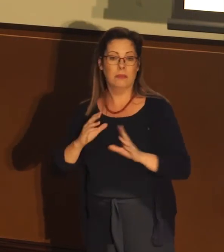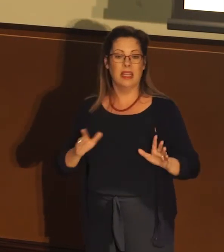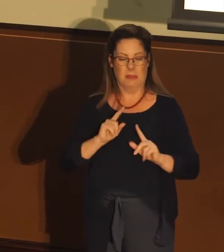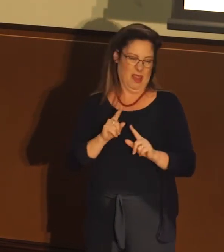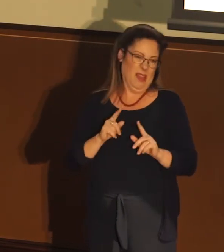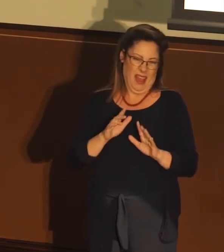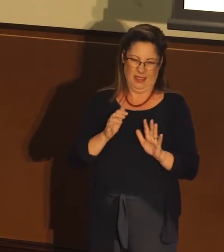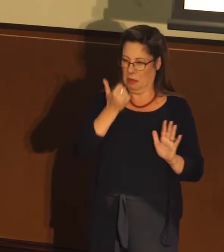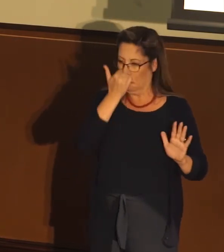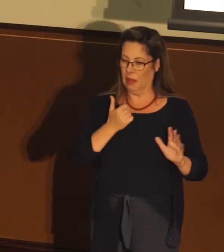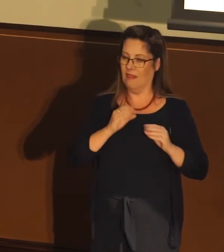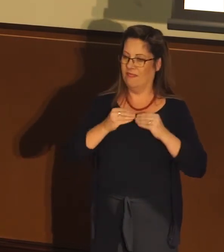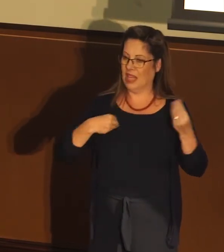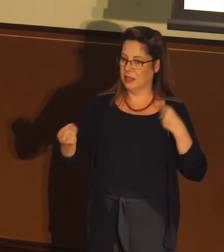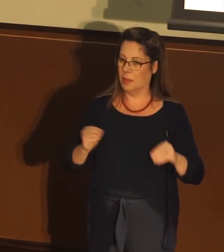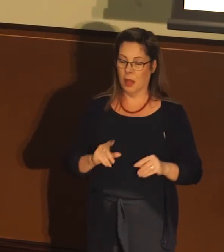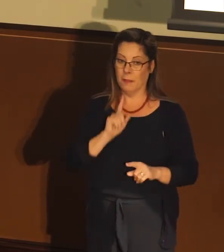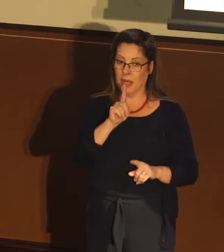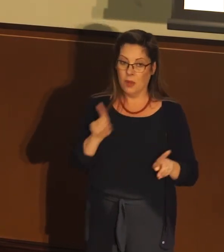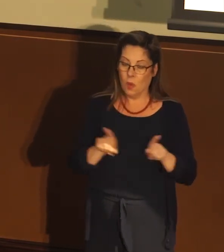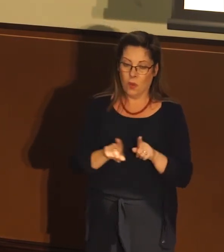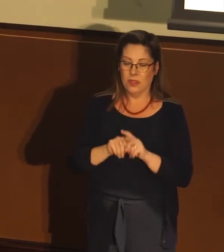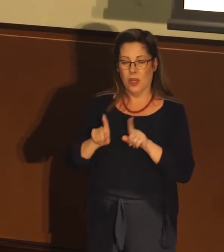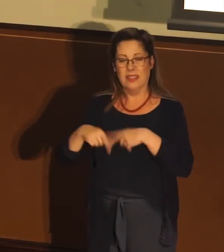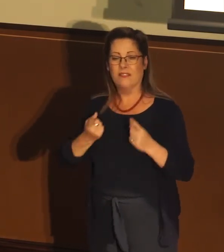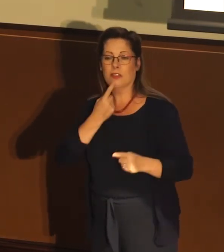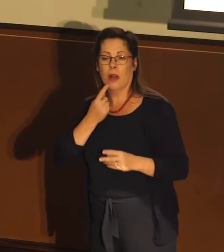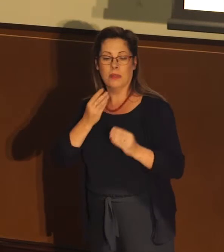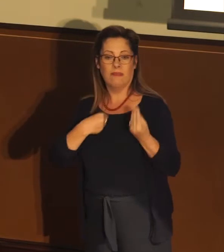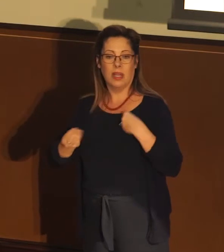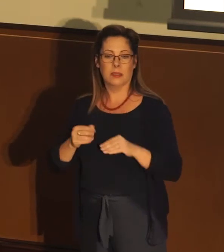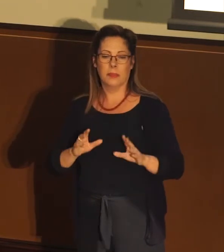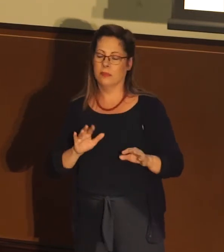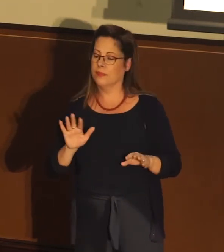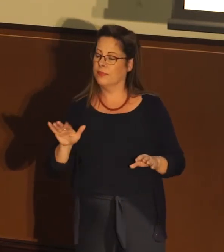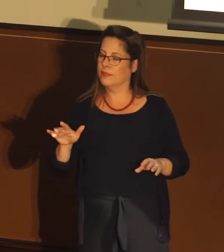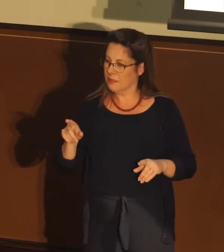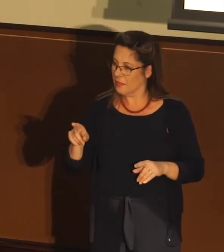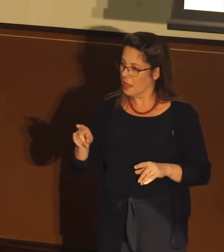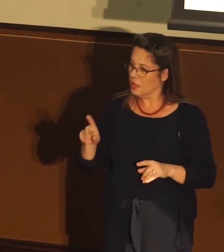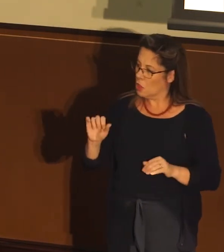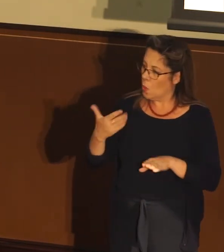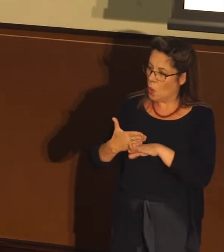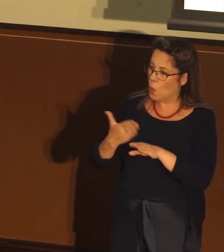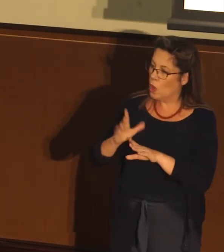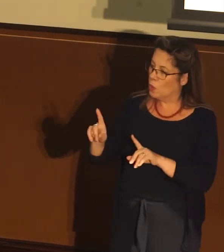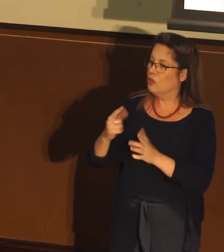as I mentioned before but being flexible enough where we can say well, what days are you available? What days would you prefer to work?